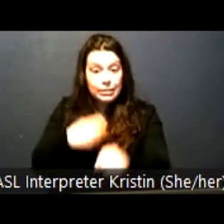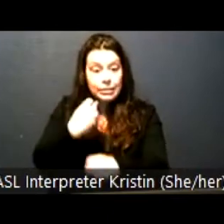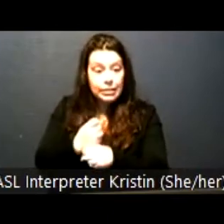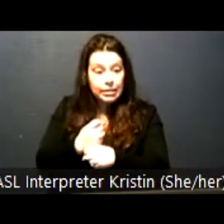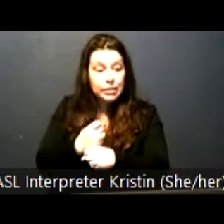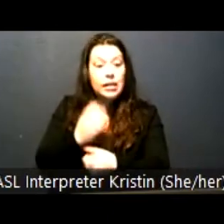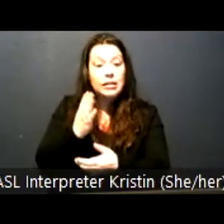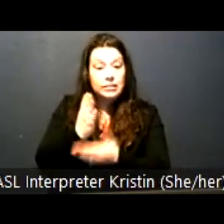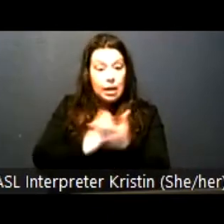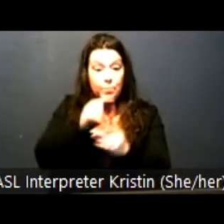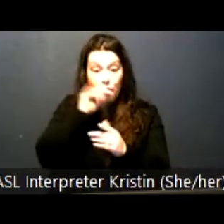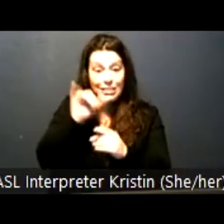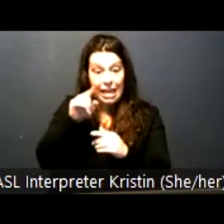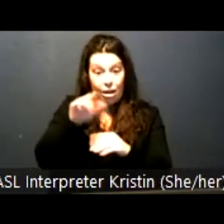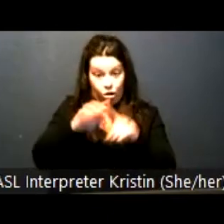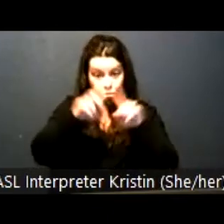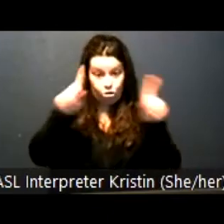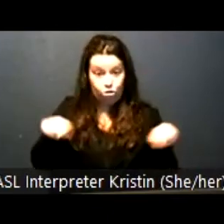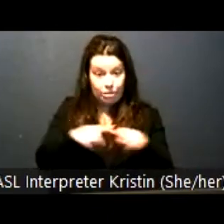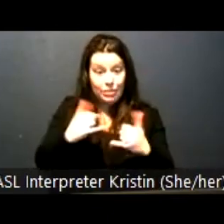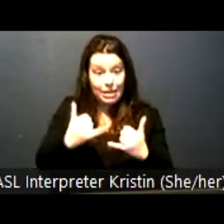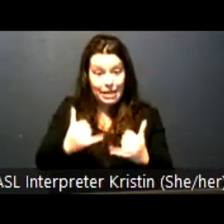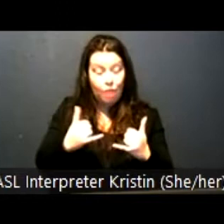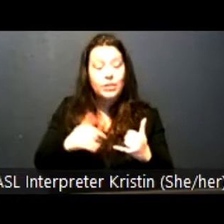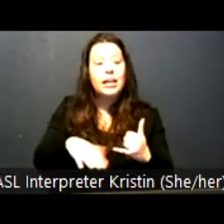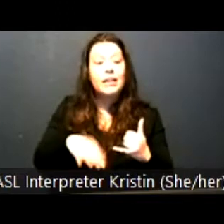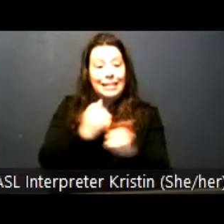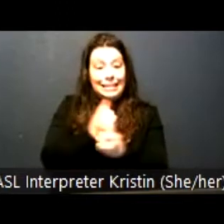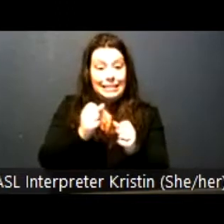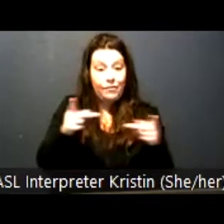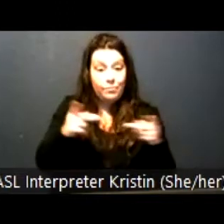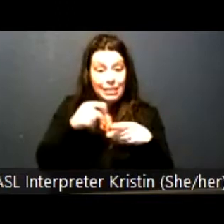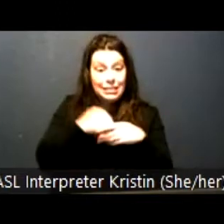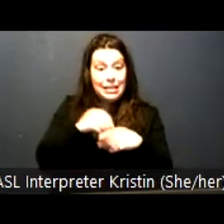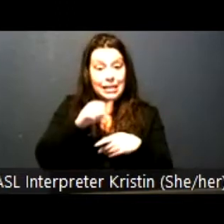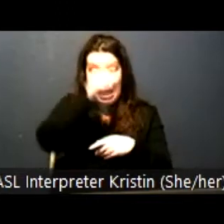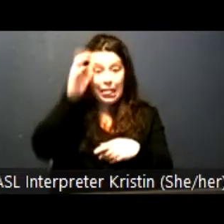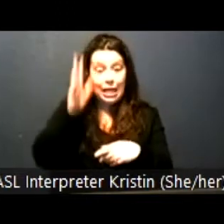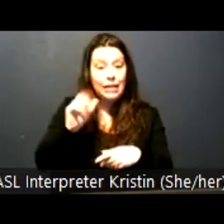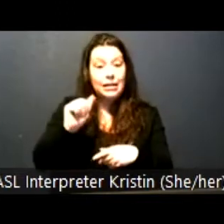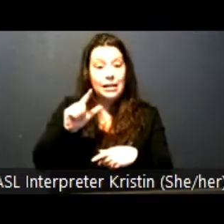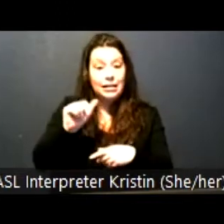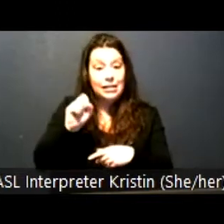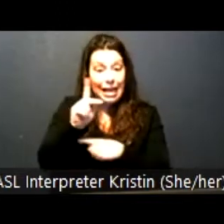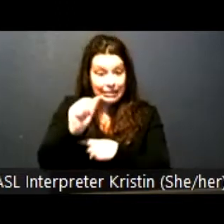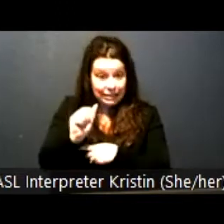a nest in the Arctic of Alaska, but then the ice comes, the ocean freezes, it gets cold